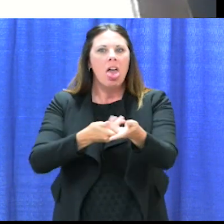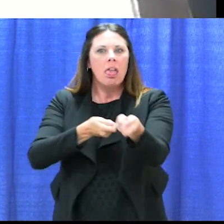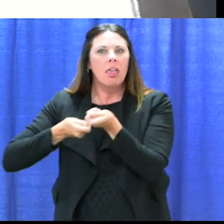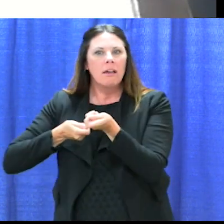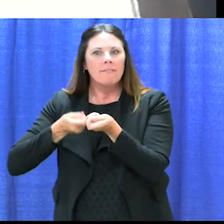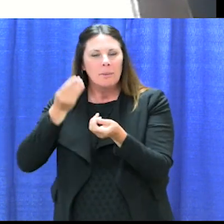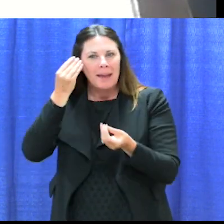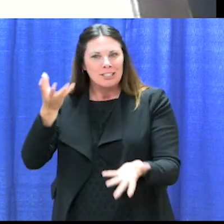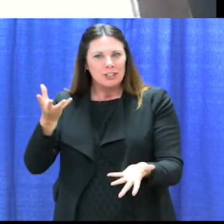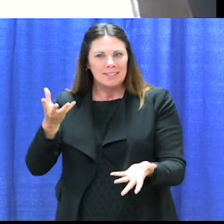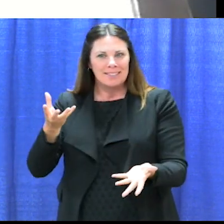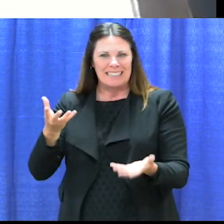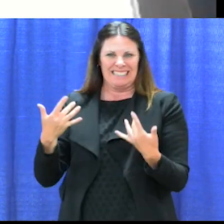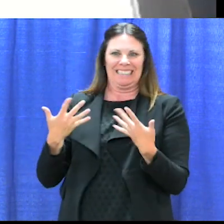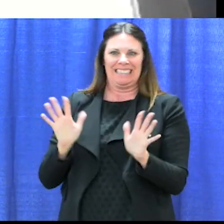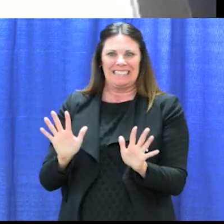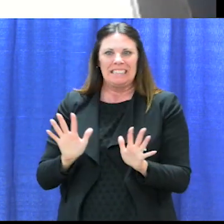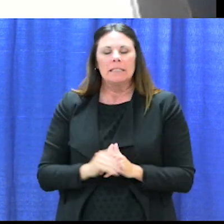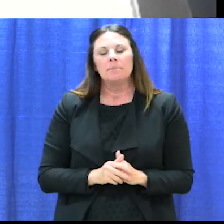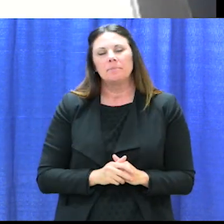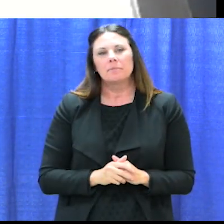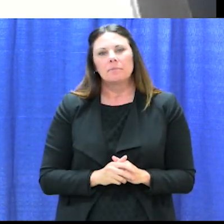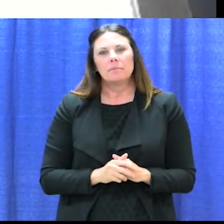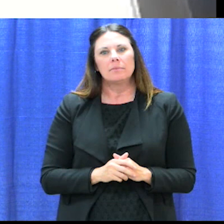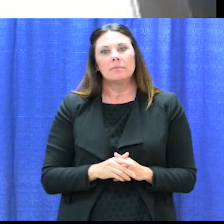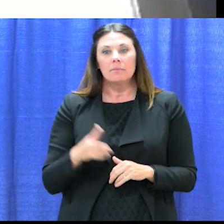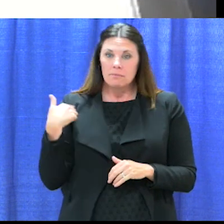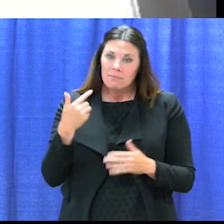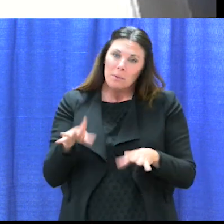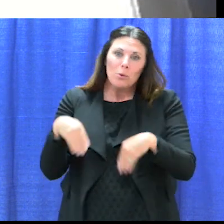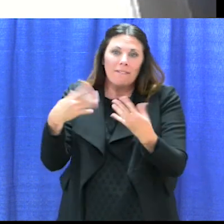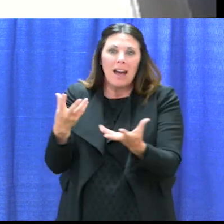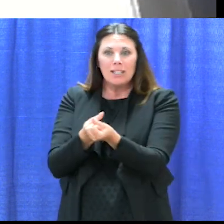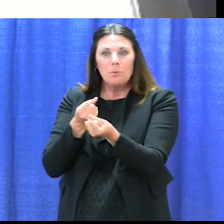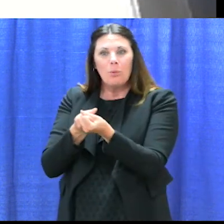And then very excited because we do think it supports families as well we have recently